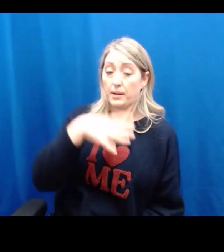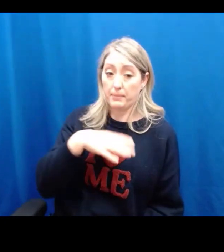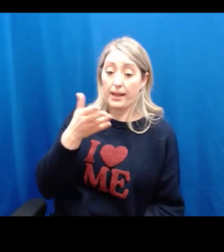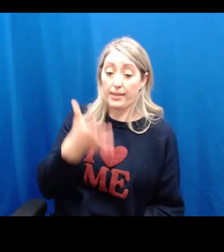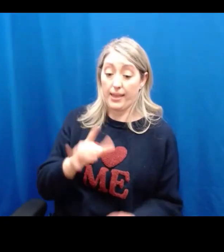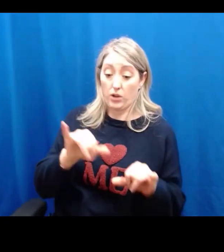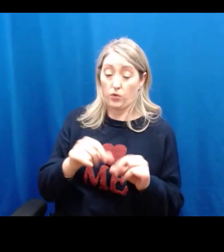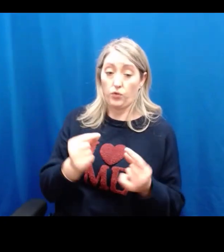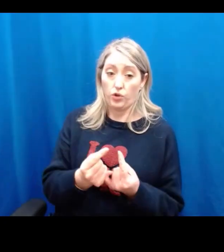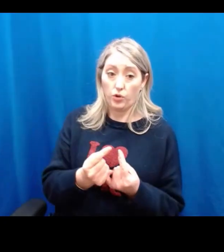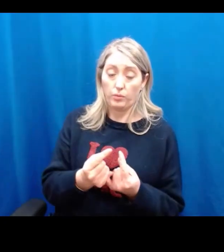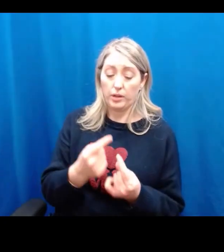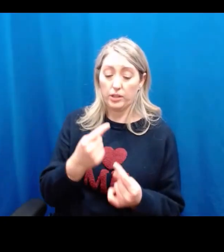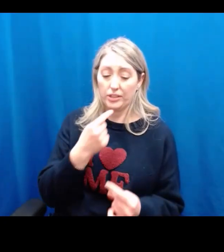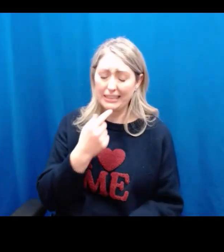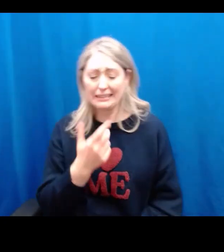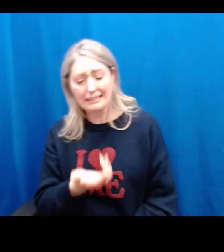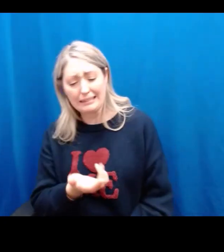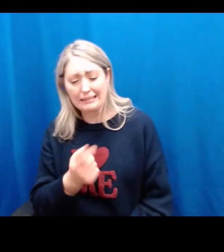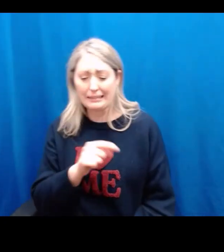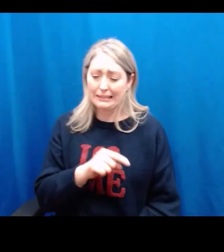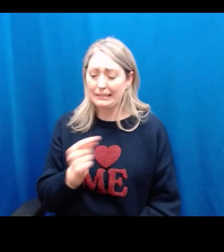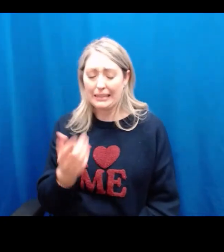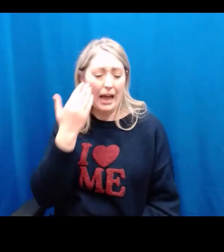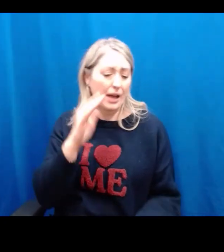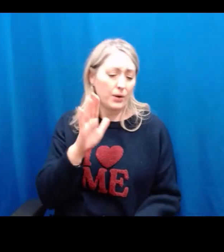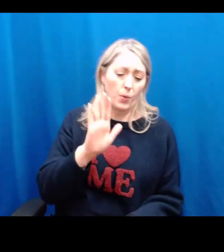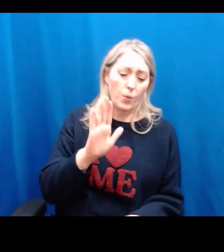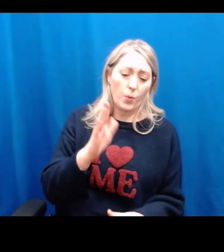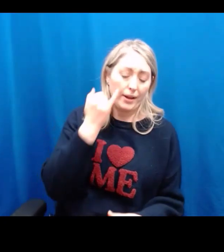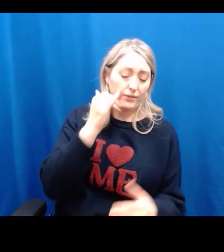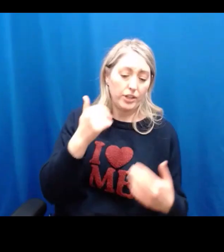was back and forth about his diagnosis forever, until she did